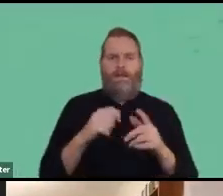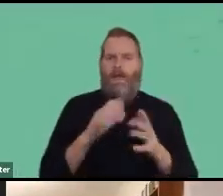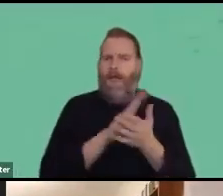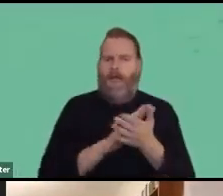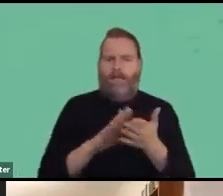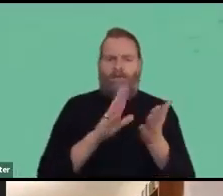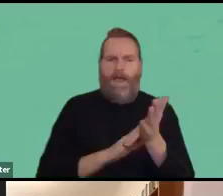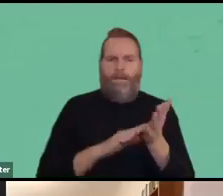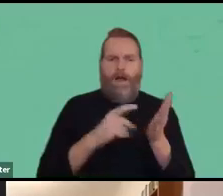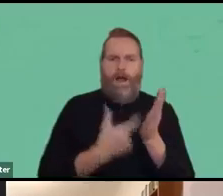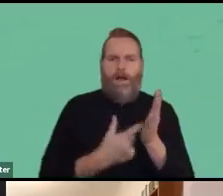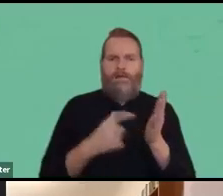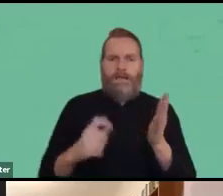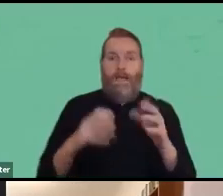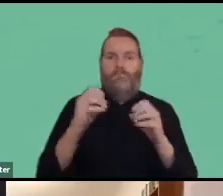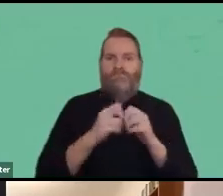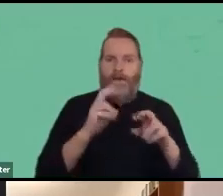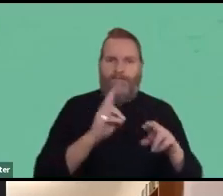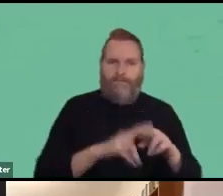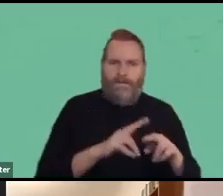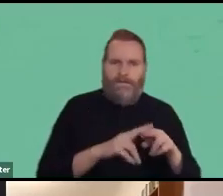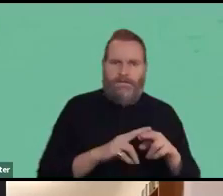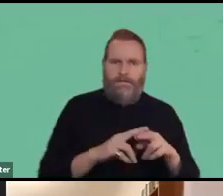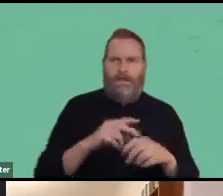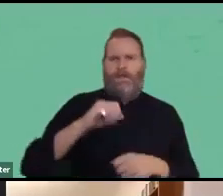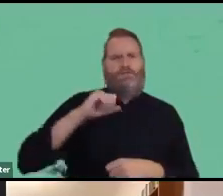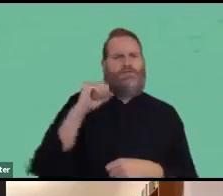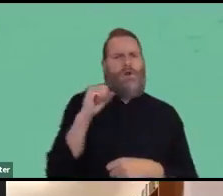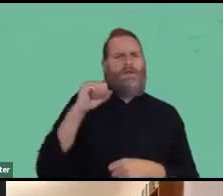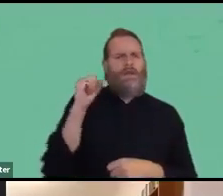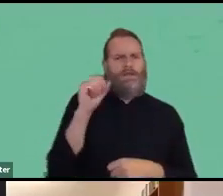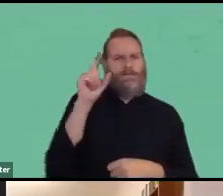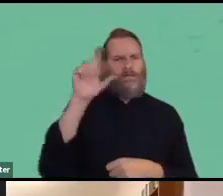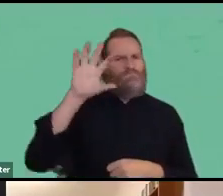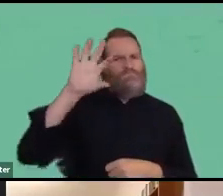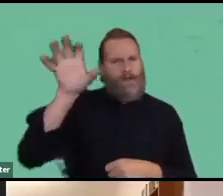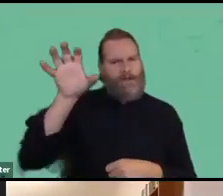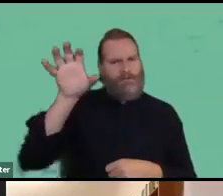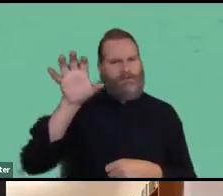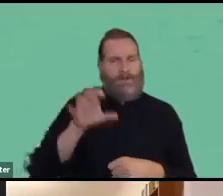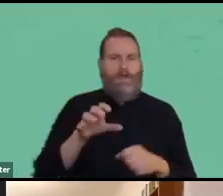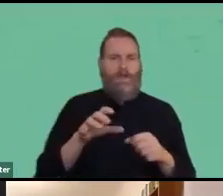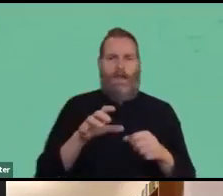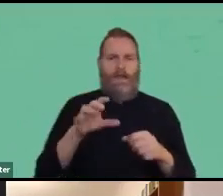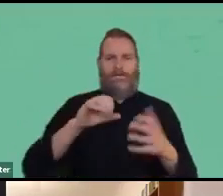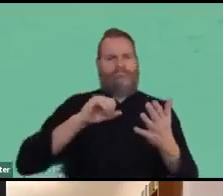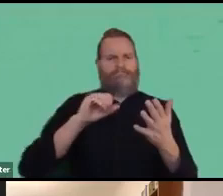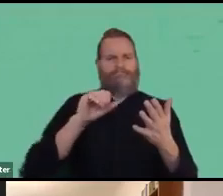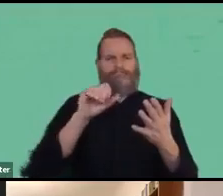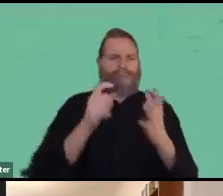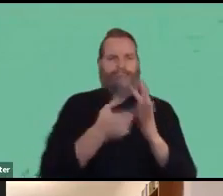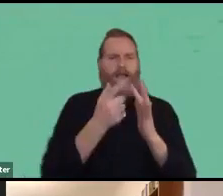DWP Lanarkshire branch and Moj Scotland so hello and and thanks so much for your message from